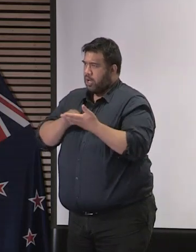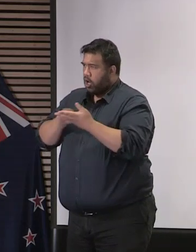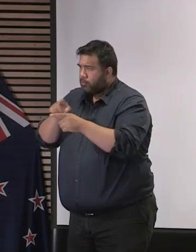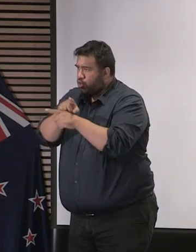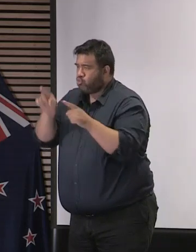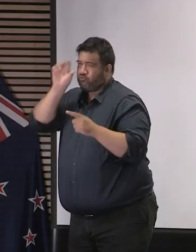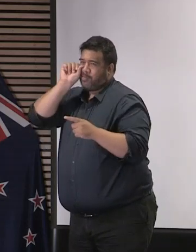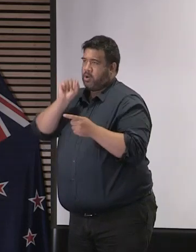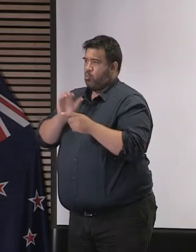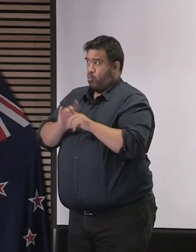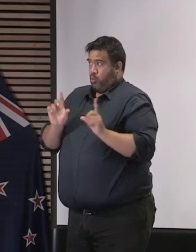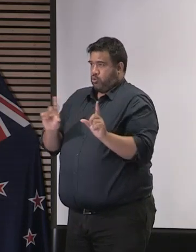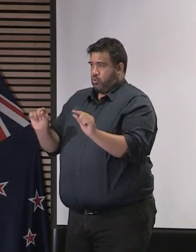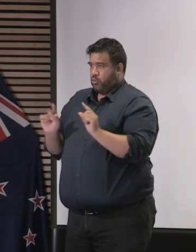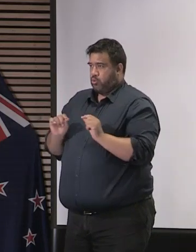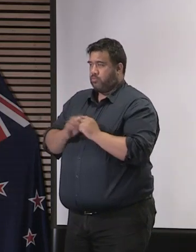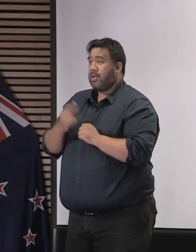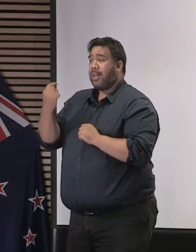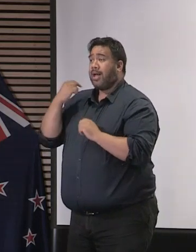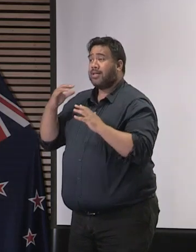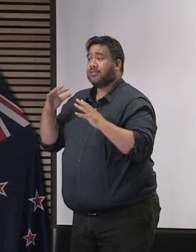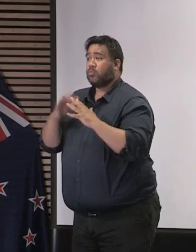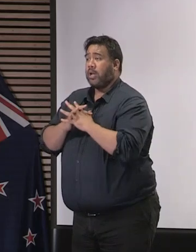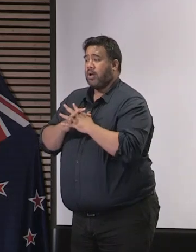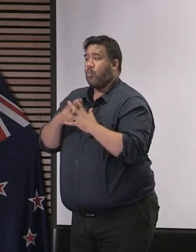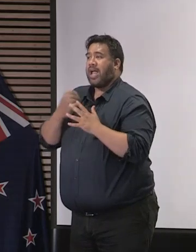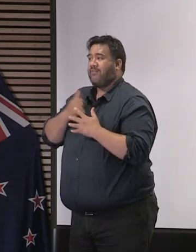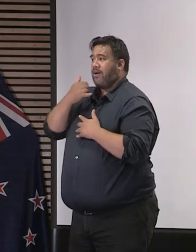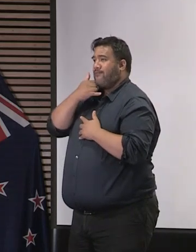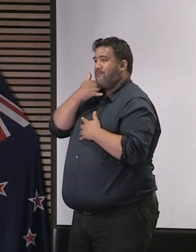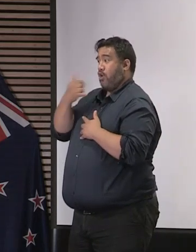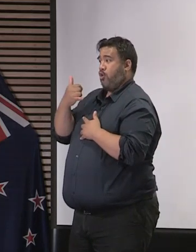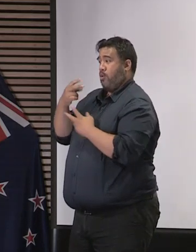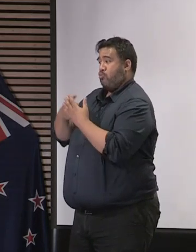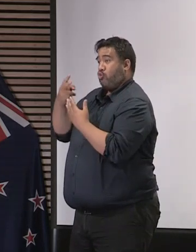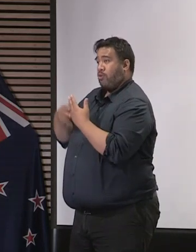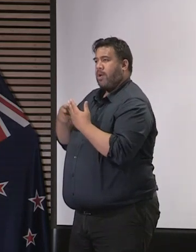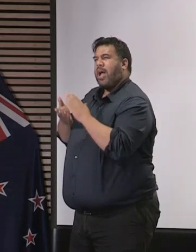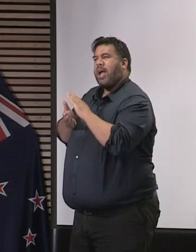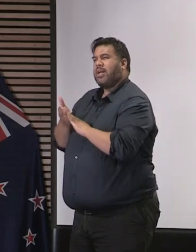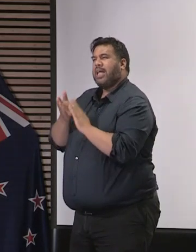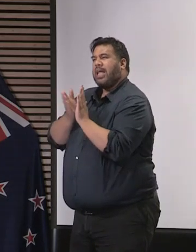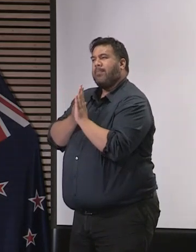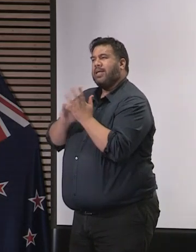measures I've talked about before that I thought would be useful to talk through. I